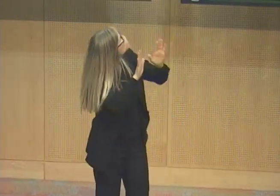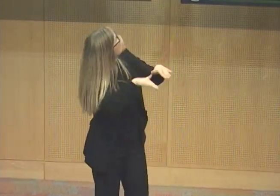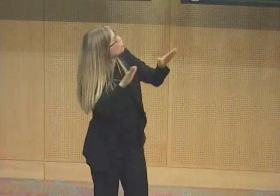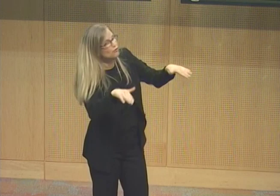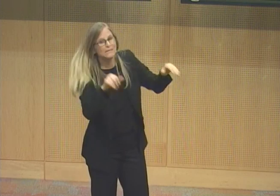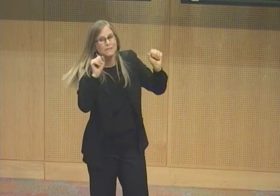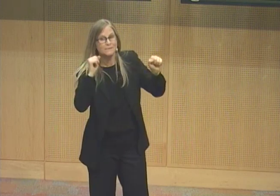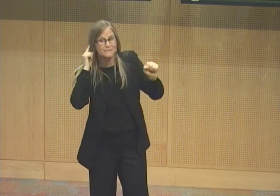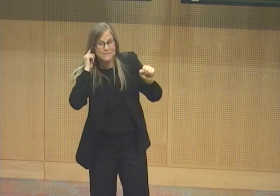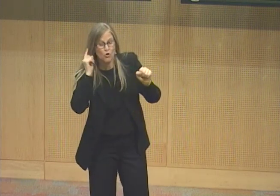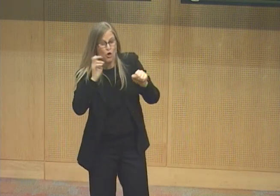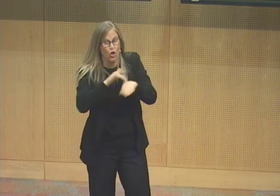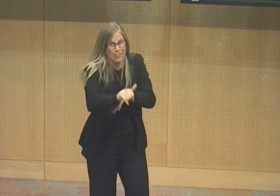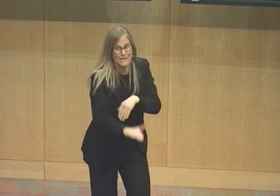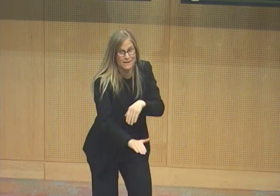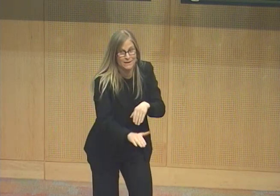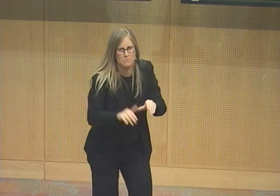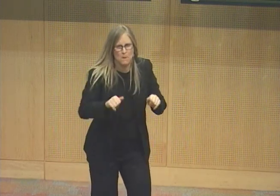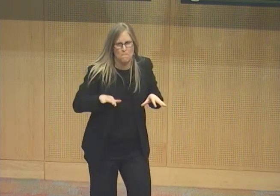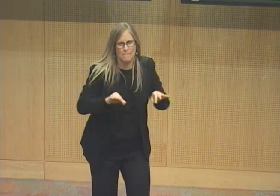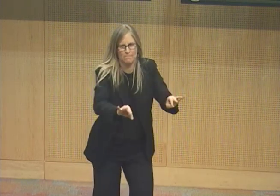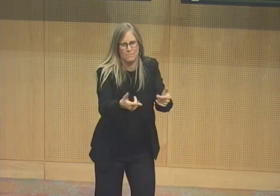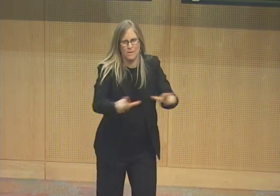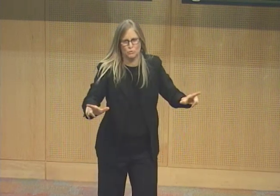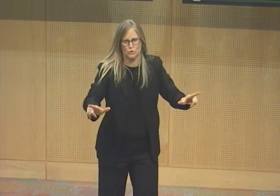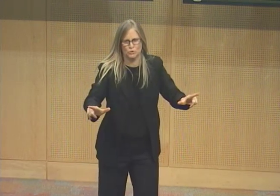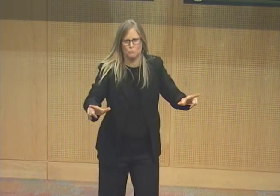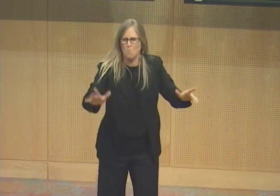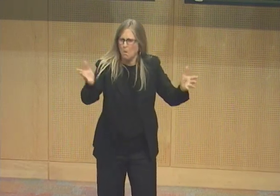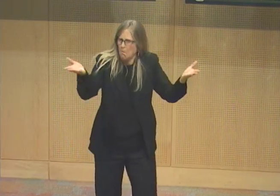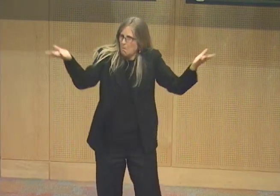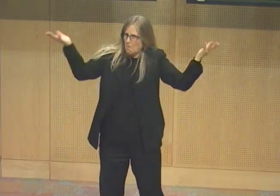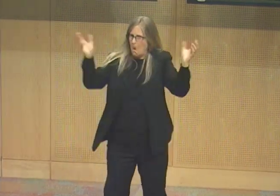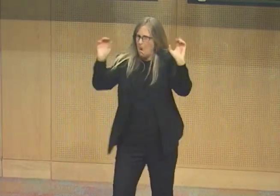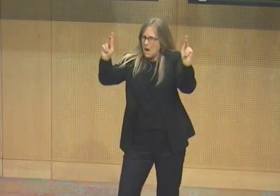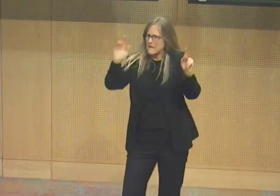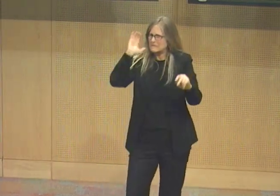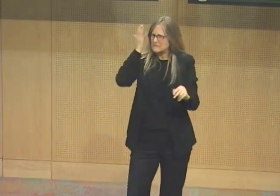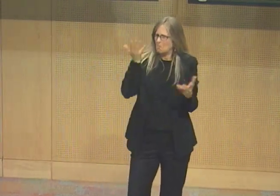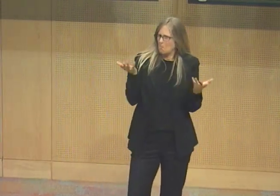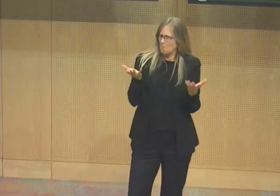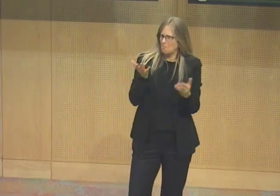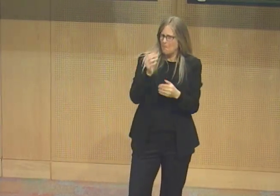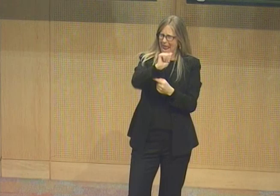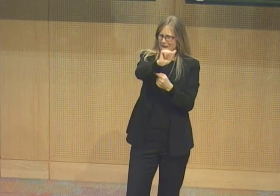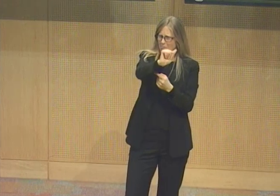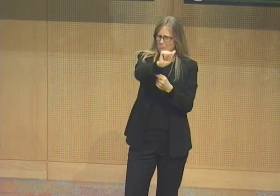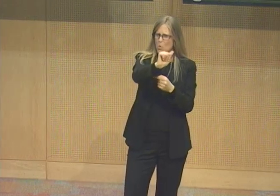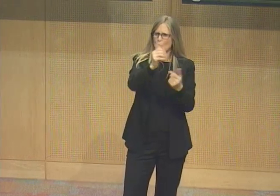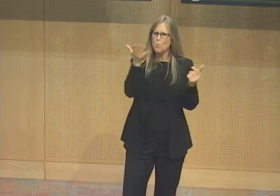reason being that children who can access hearing earlier will acquire language.